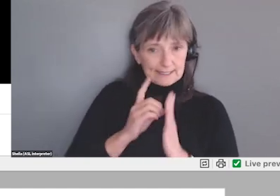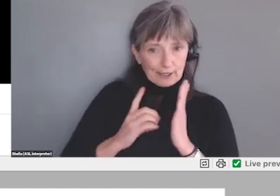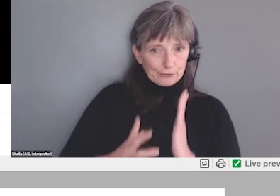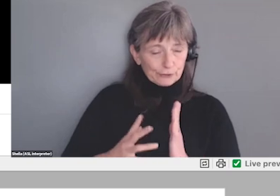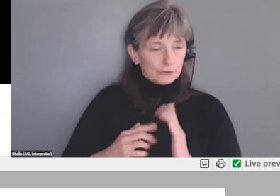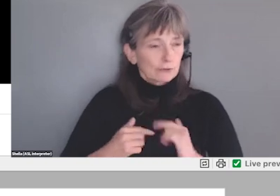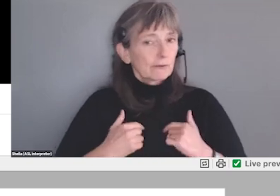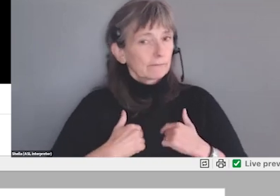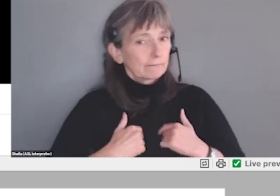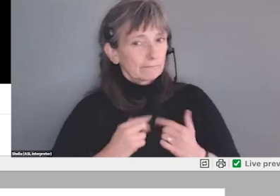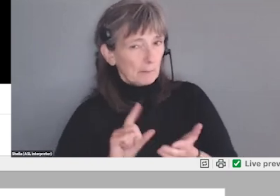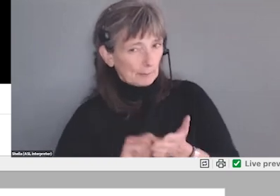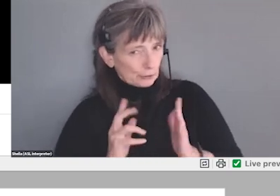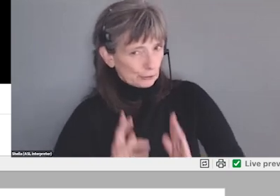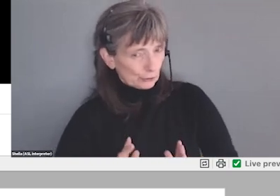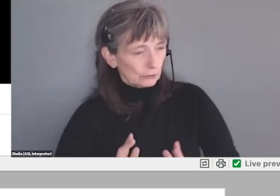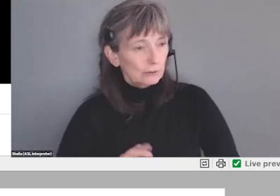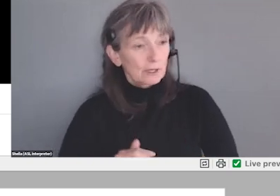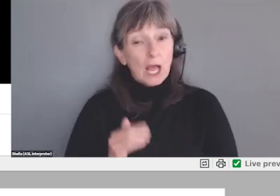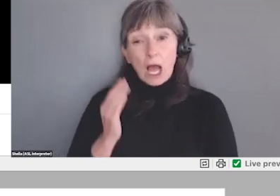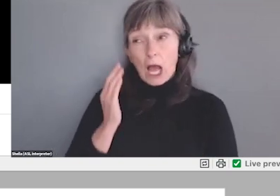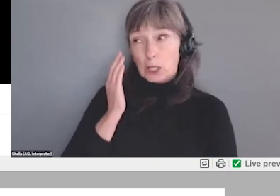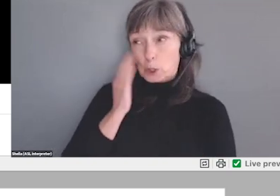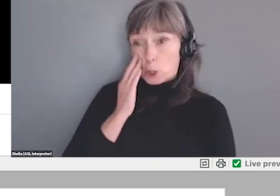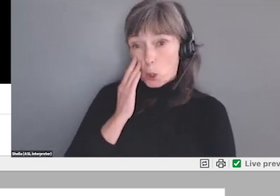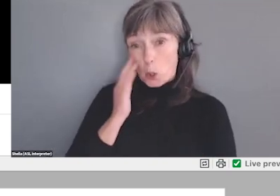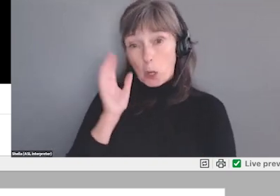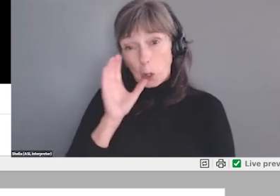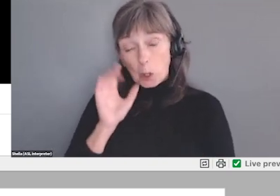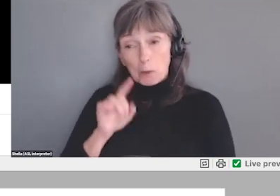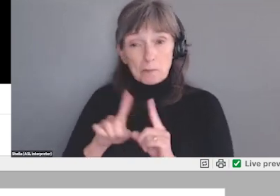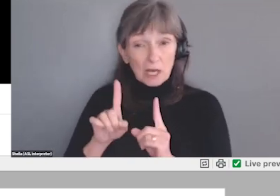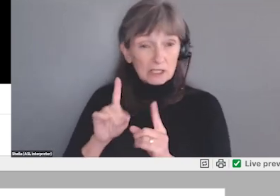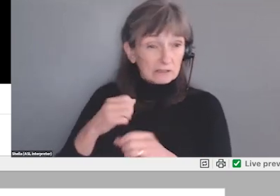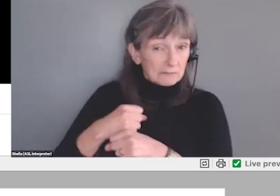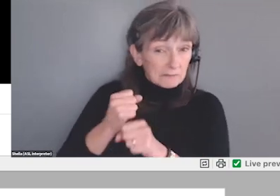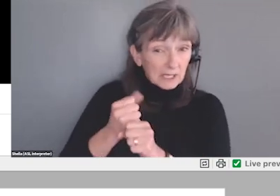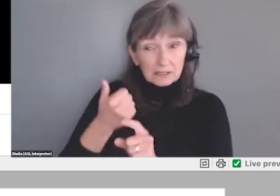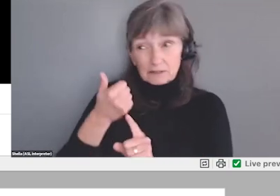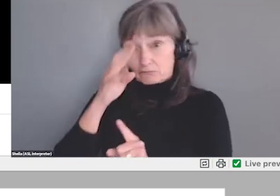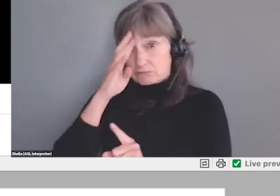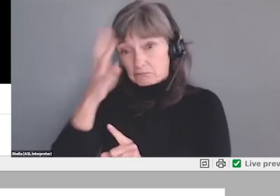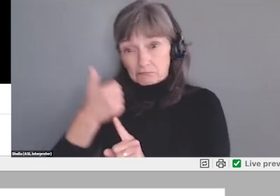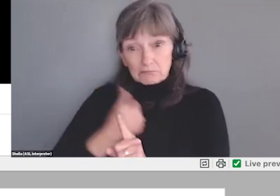I know what I want, but I don't necessarily know how to create that design myself. So,